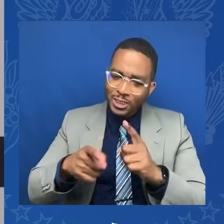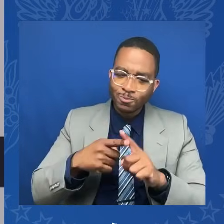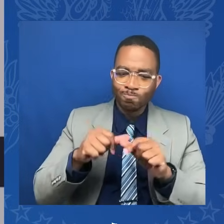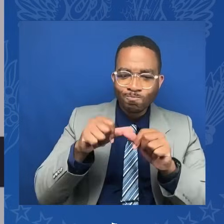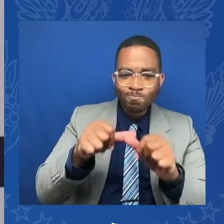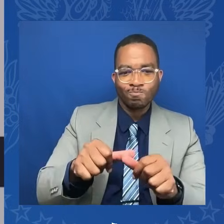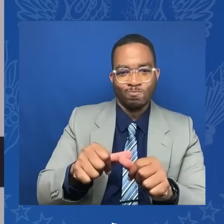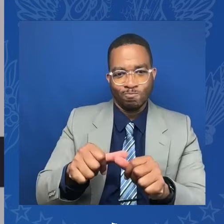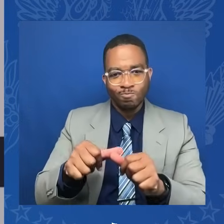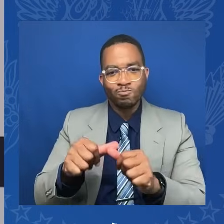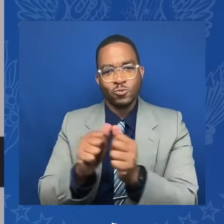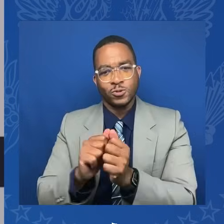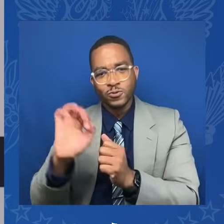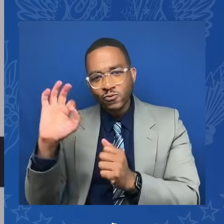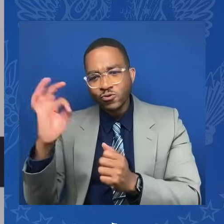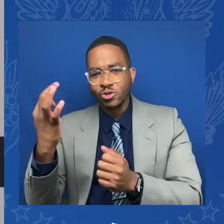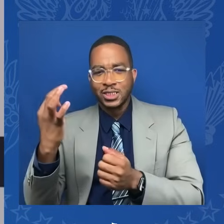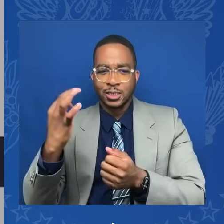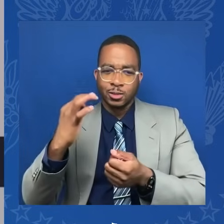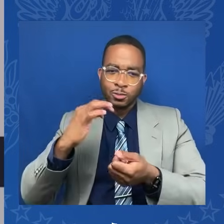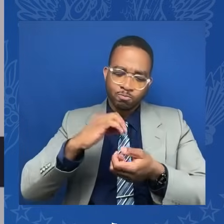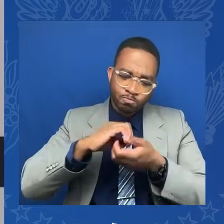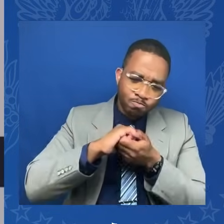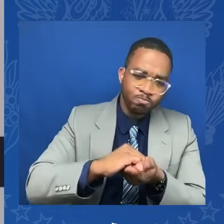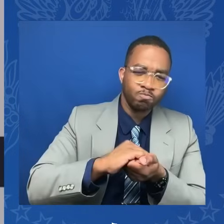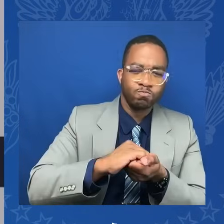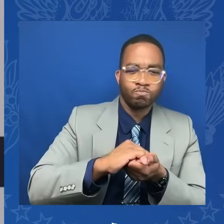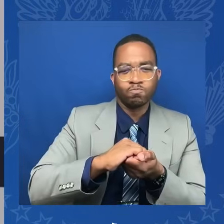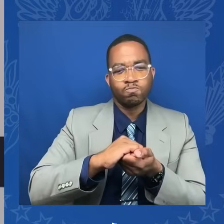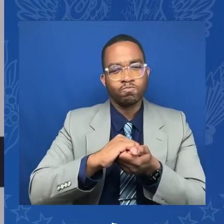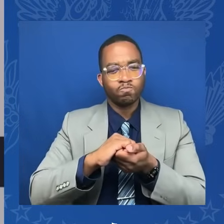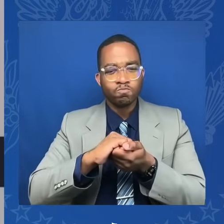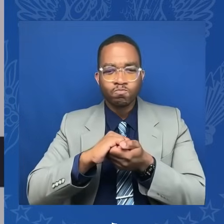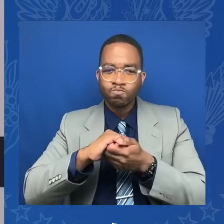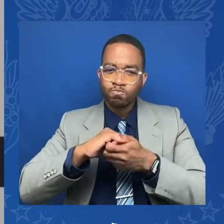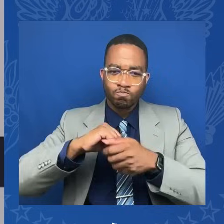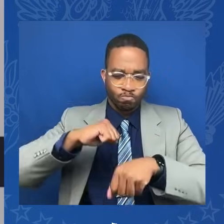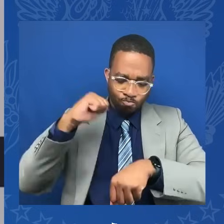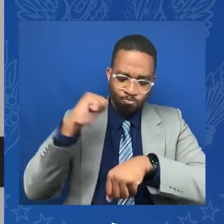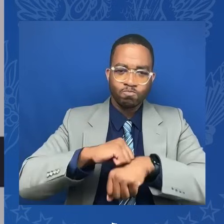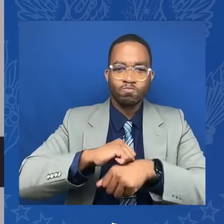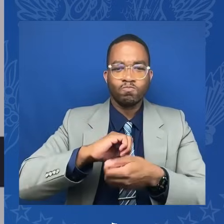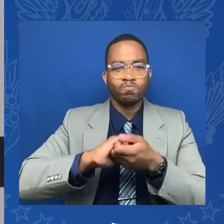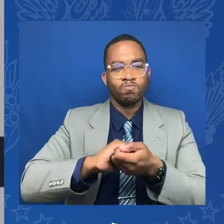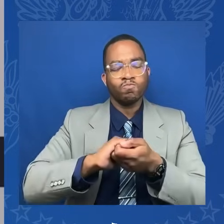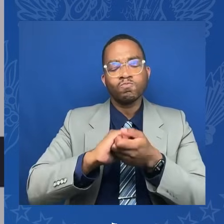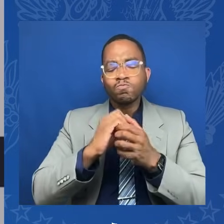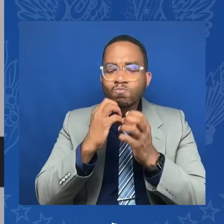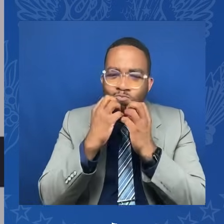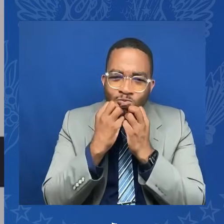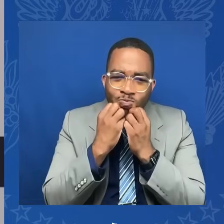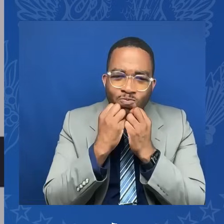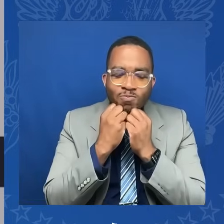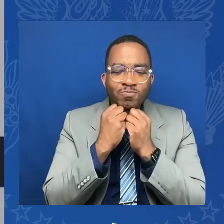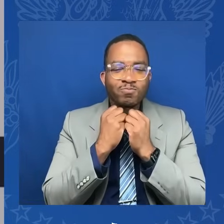and rooted in the most important element: shared values. That's true today, as it's been from the very start.